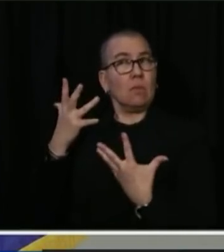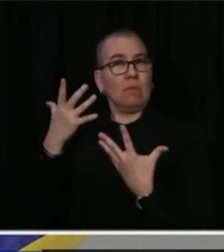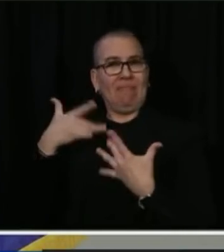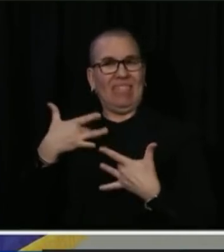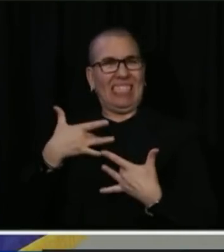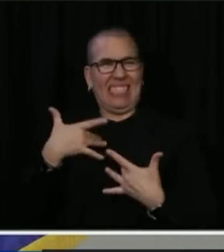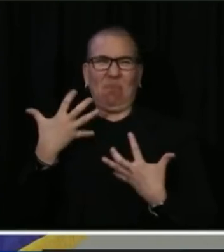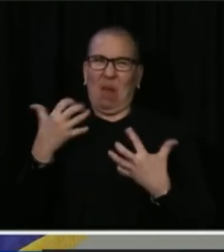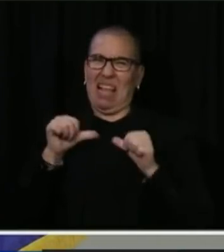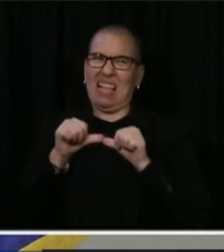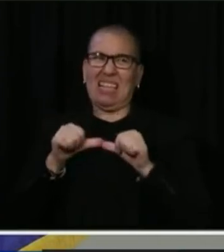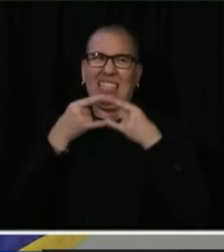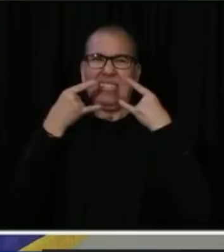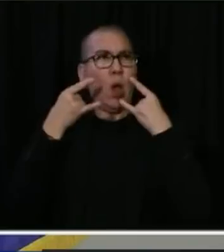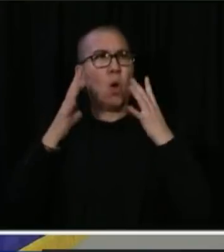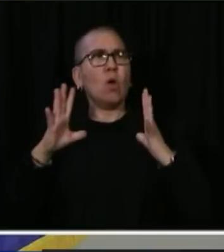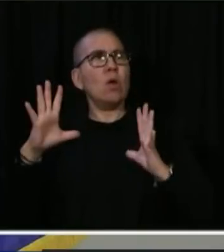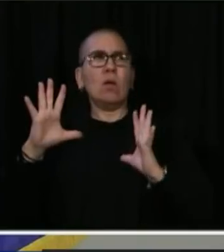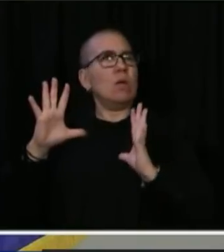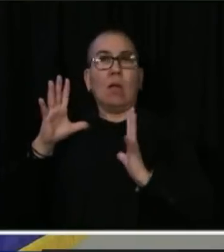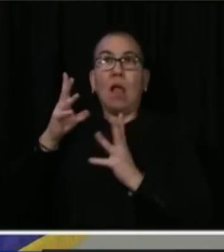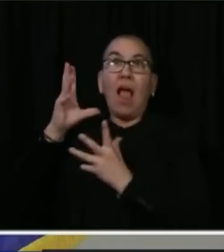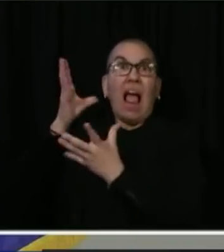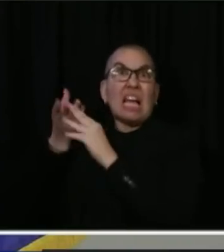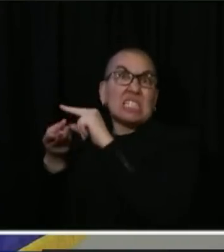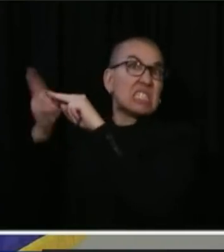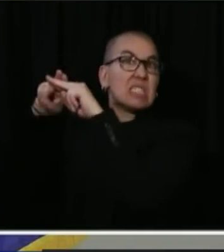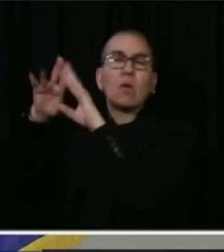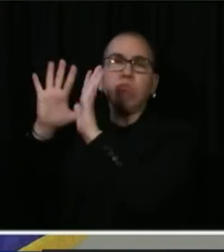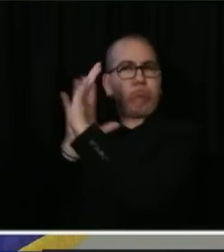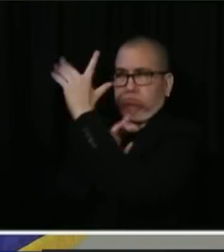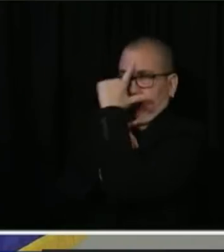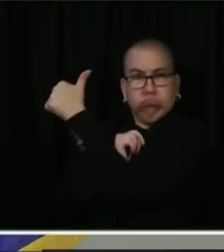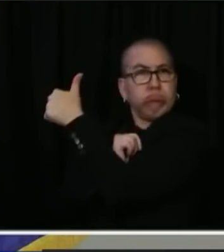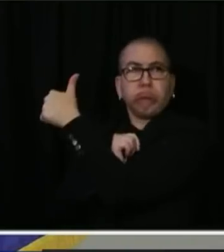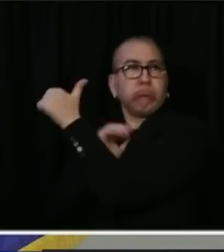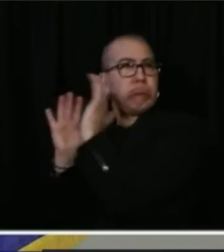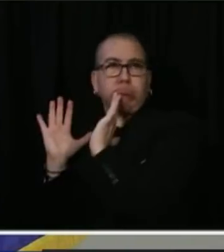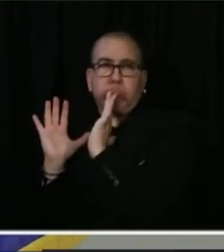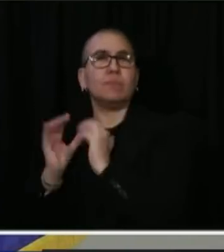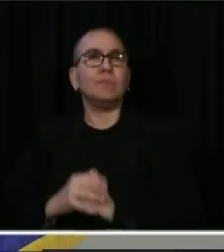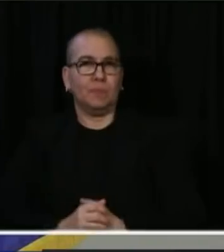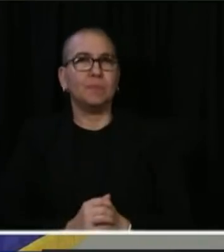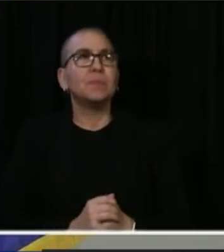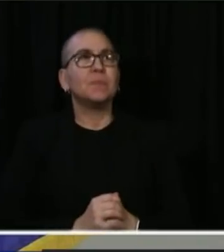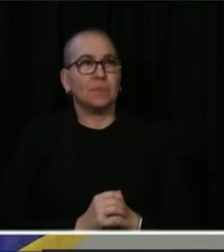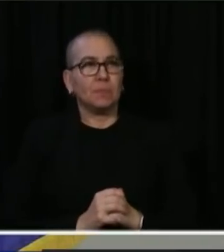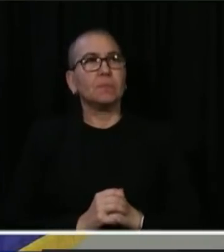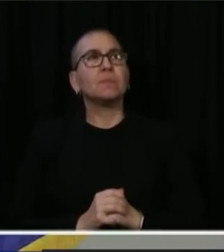THEY KNOW THE SITUATION WELL,